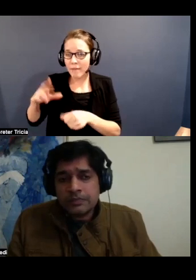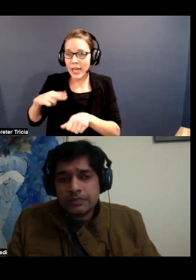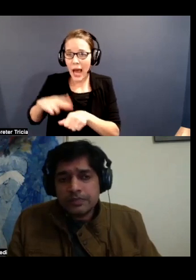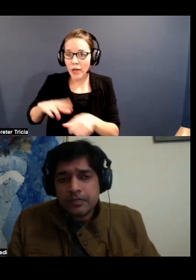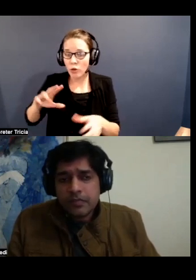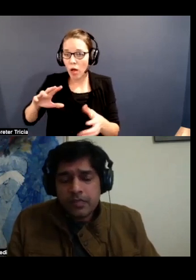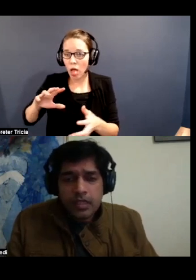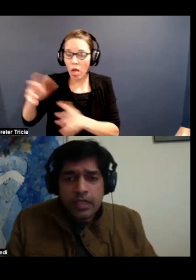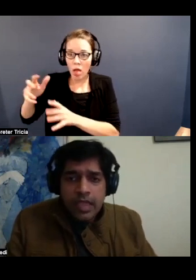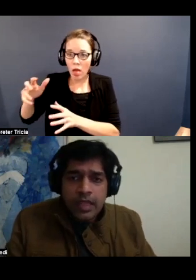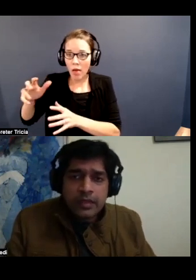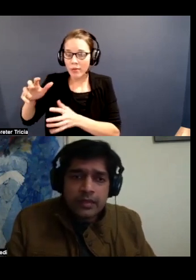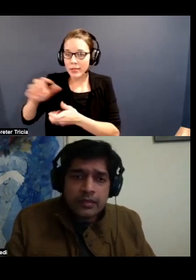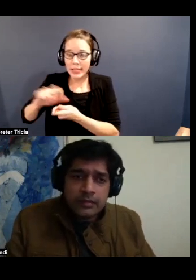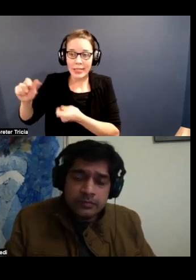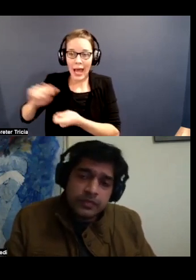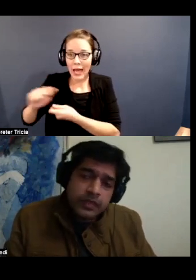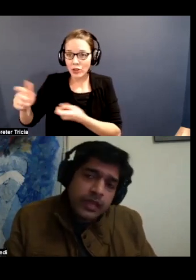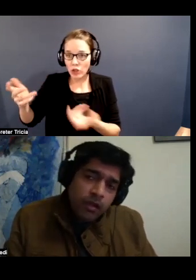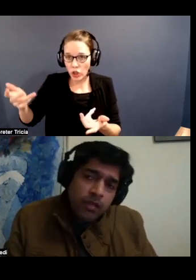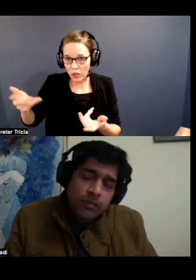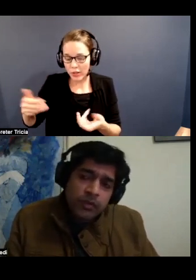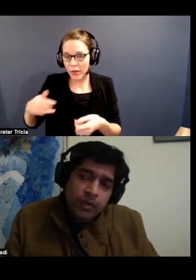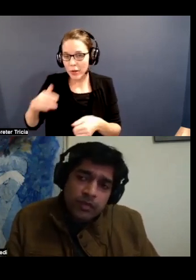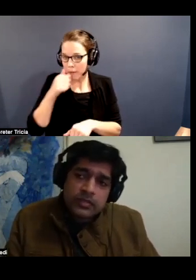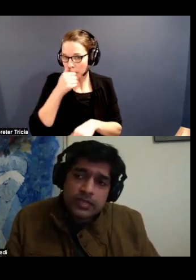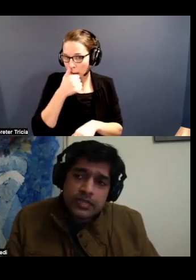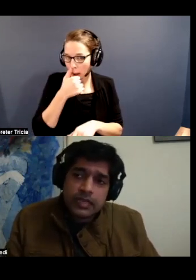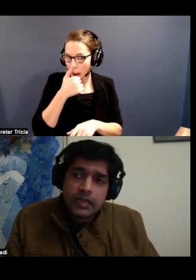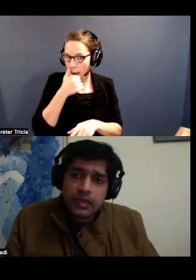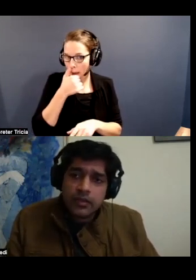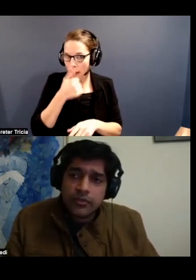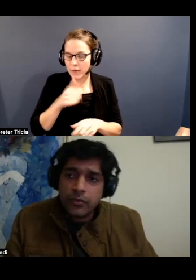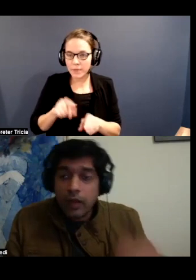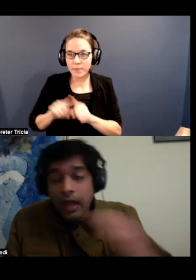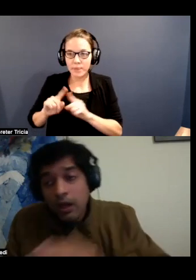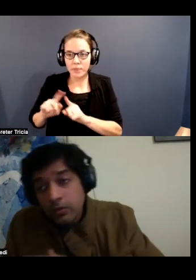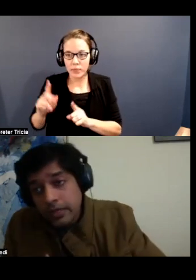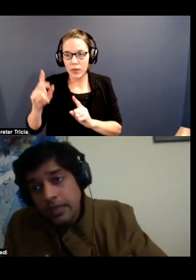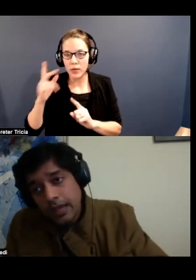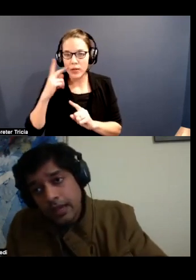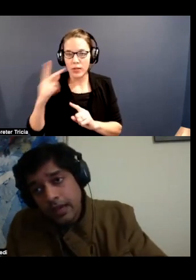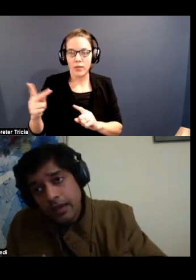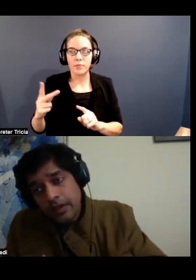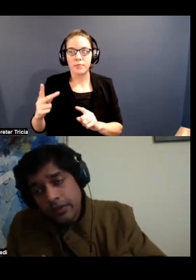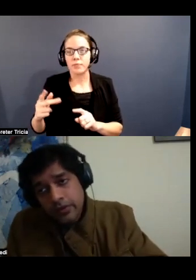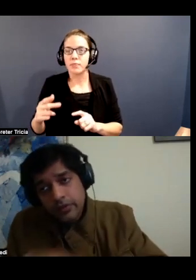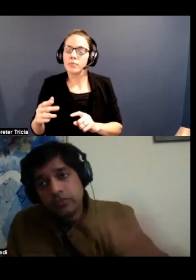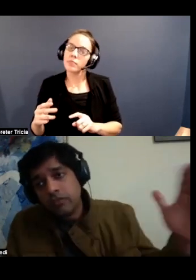And we also see throughout years of